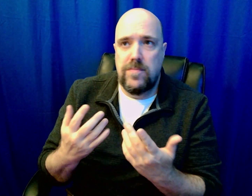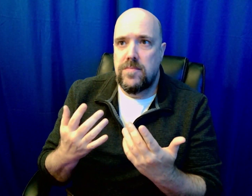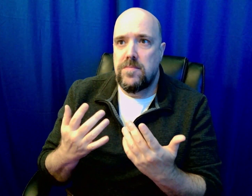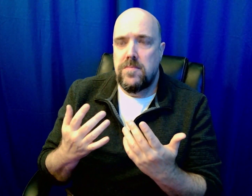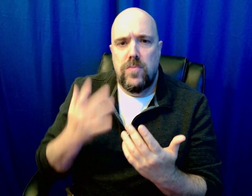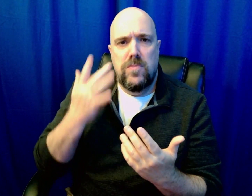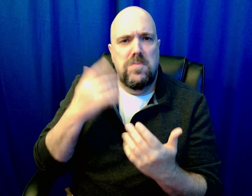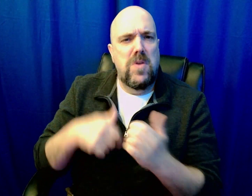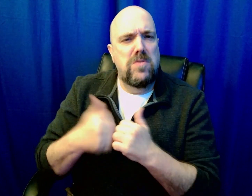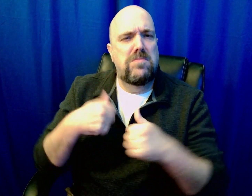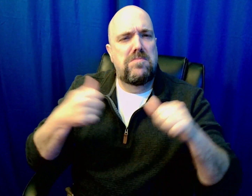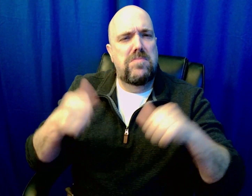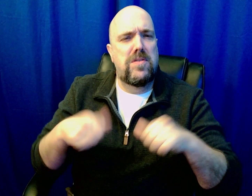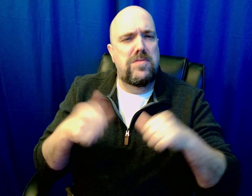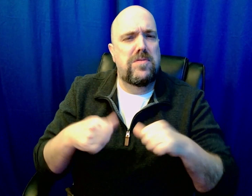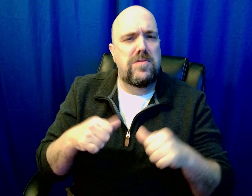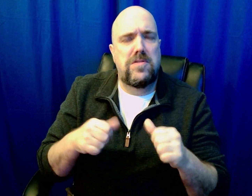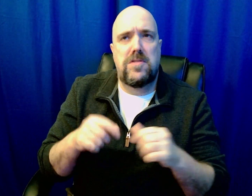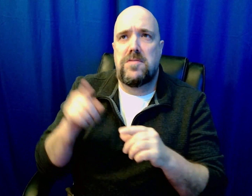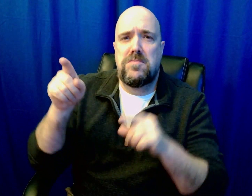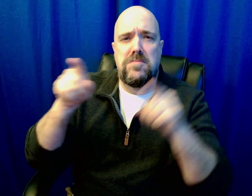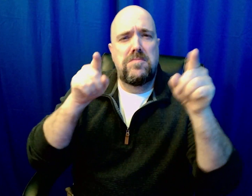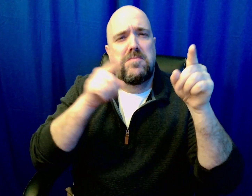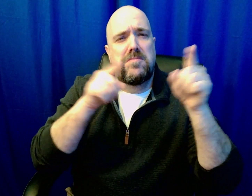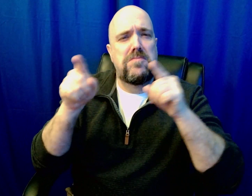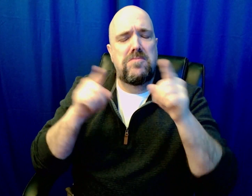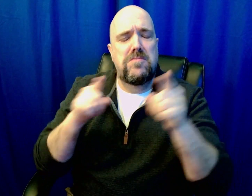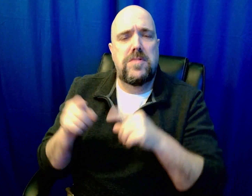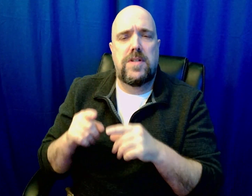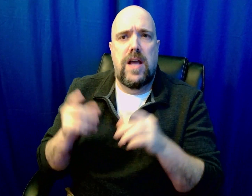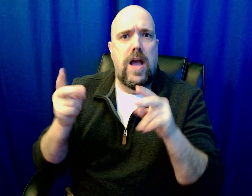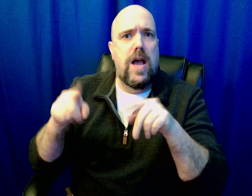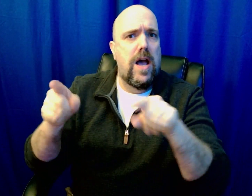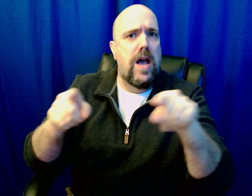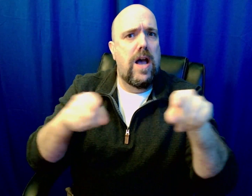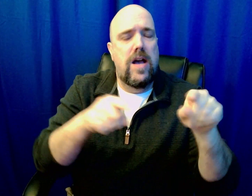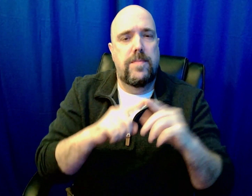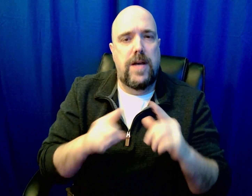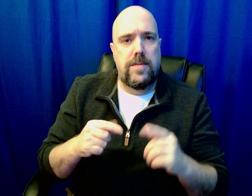Most of my posts are about what is happening and about those organizations.